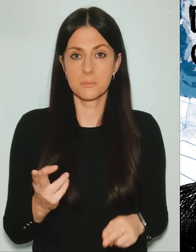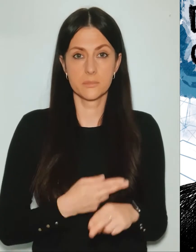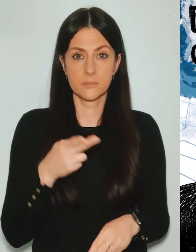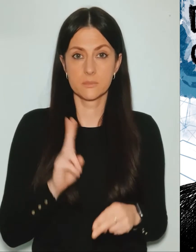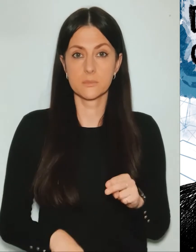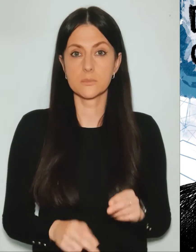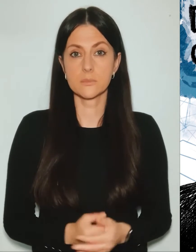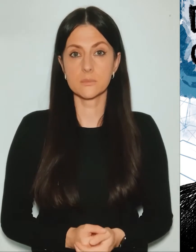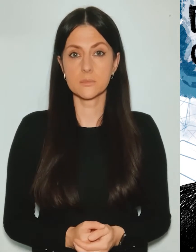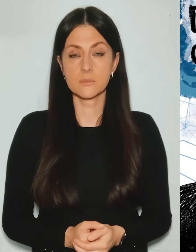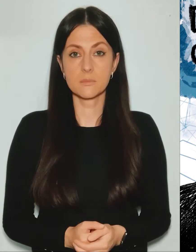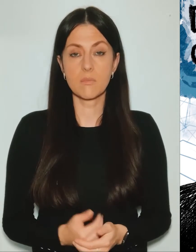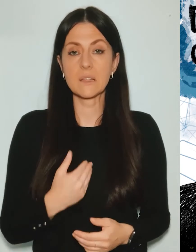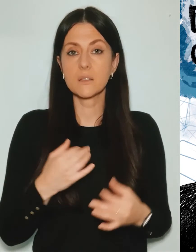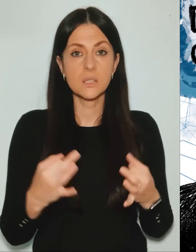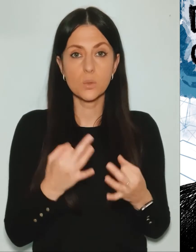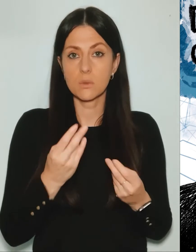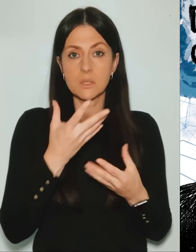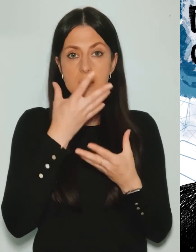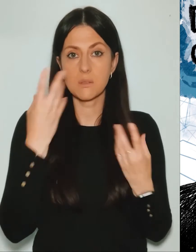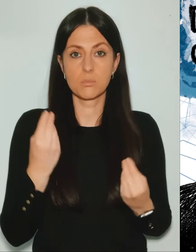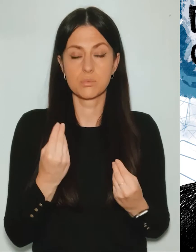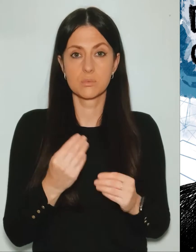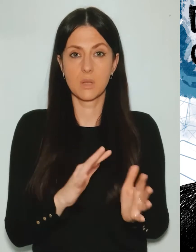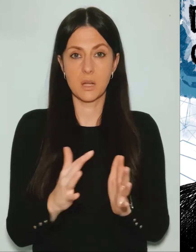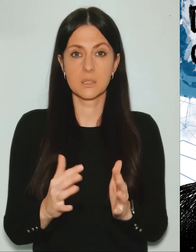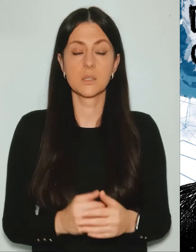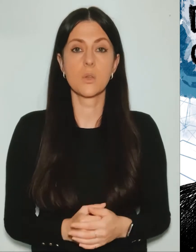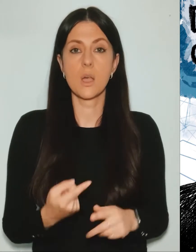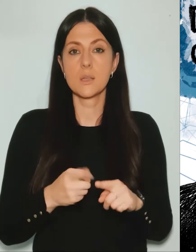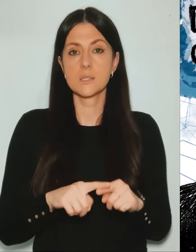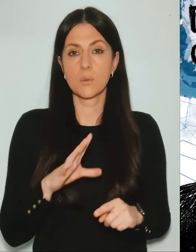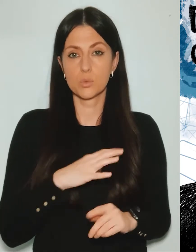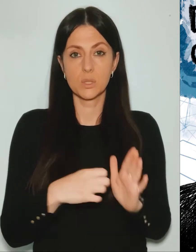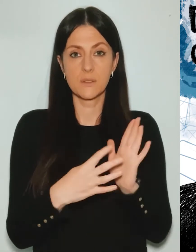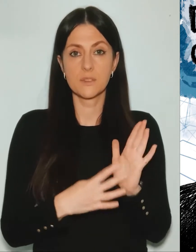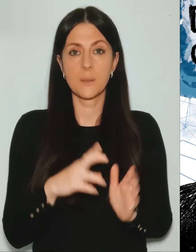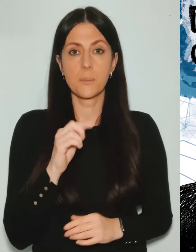And I will never forget the episode: it was on March 19, when I arrived in Mariupol,